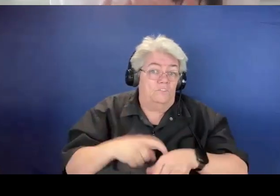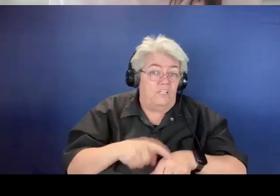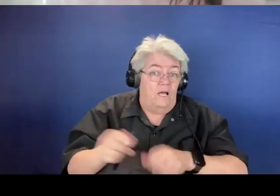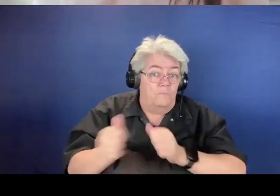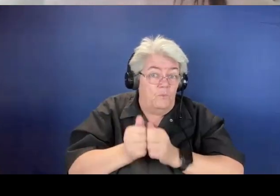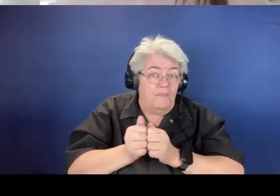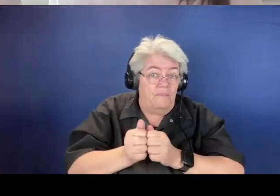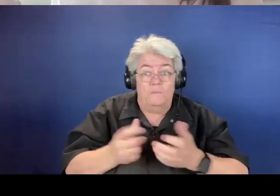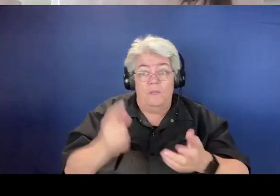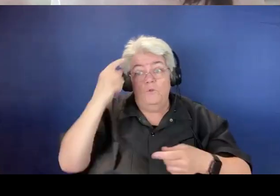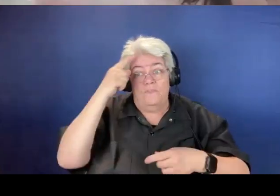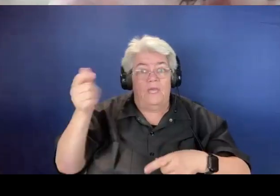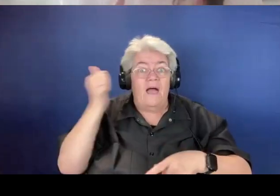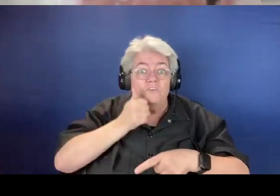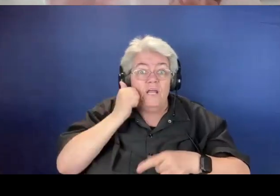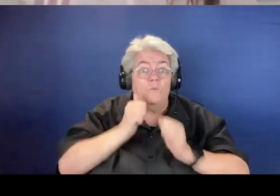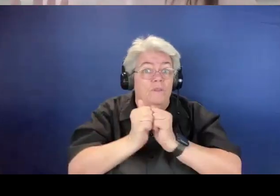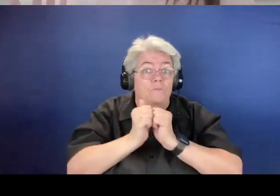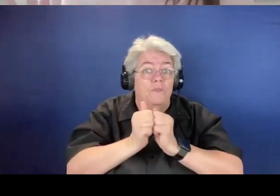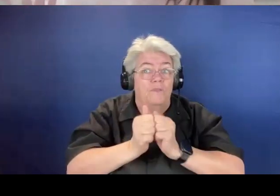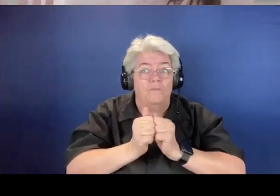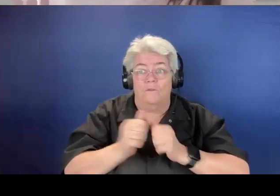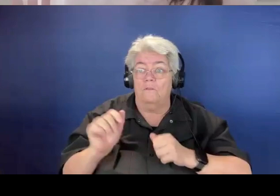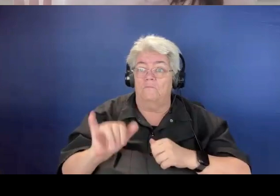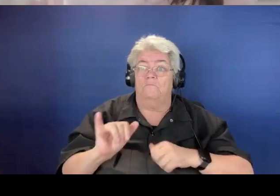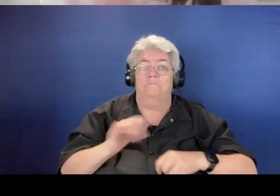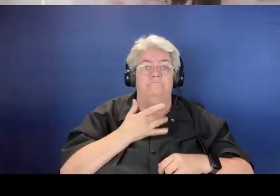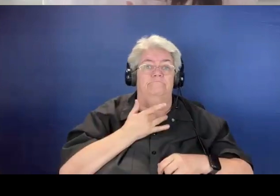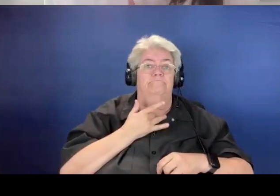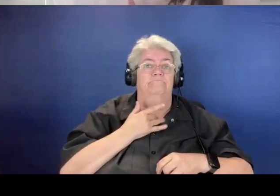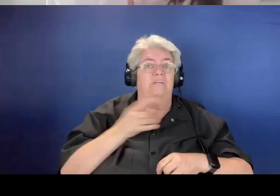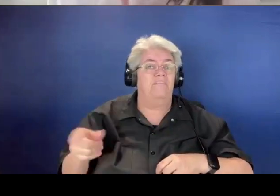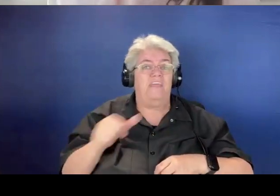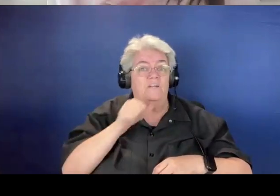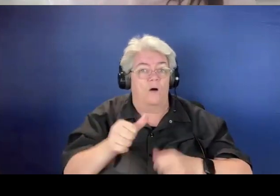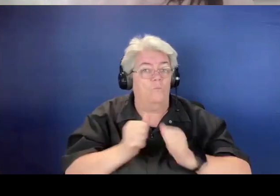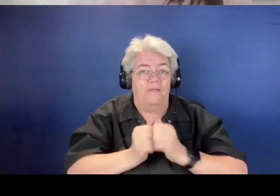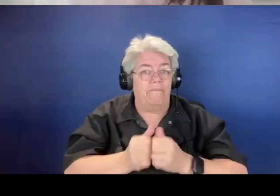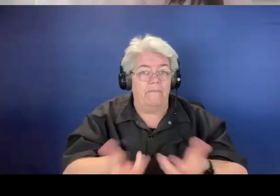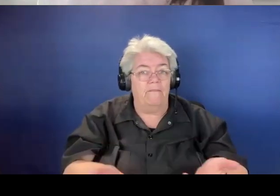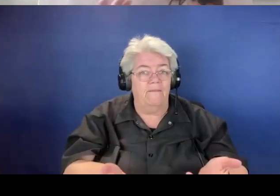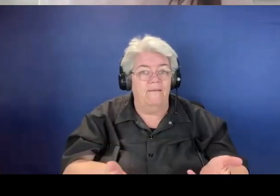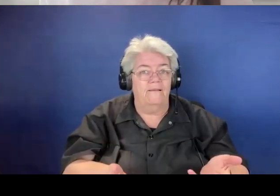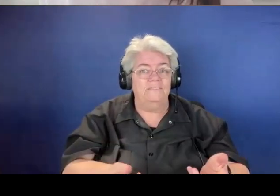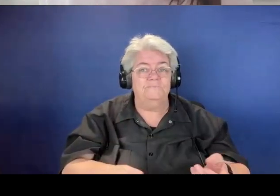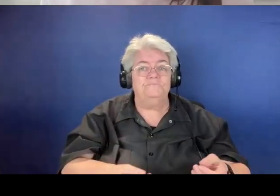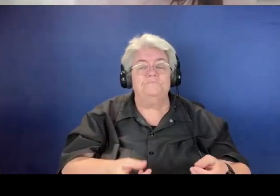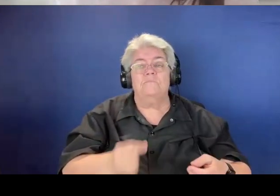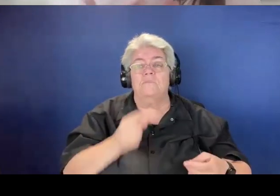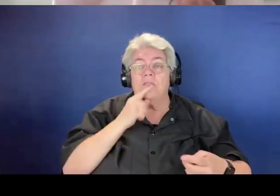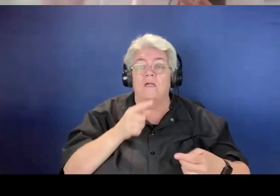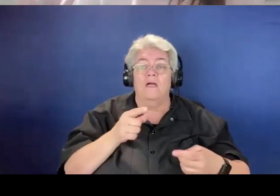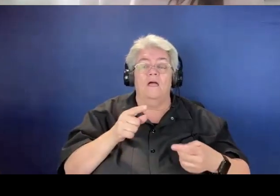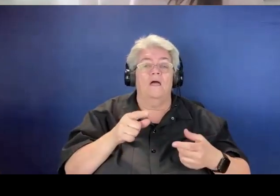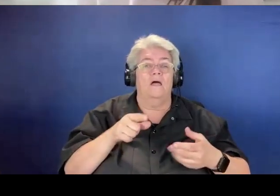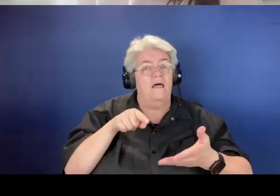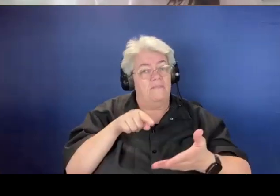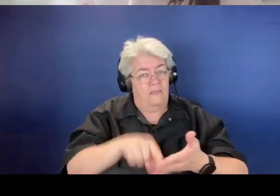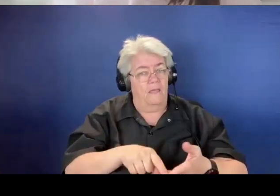We might think that they see them every day and then we learn that we they don't. What kind of things have you learned about the diagnosis or communication